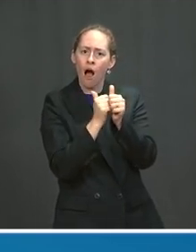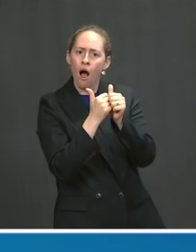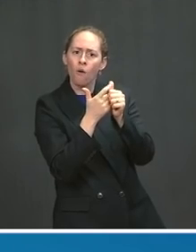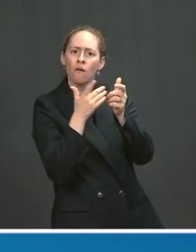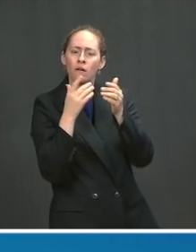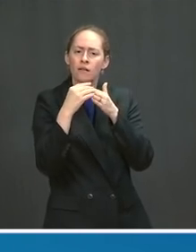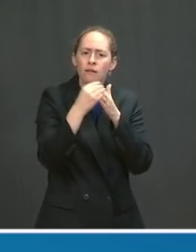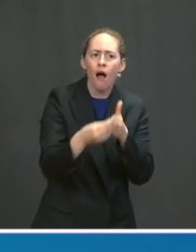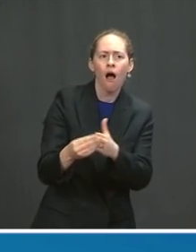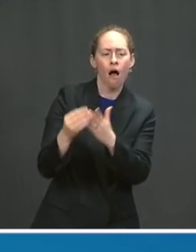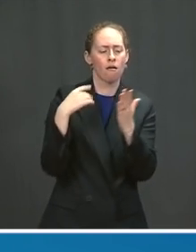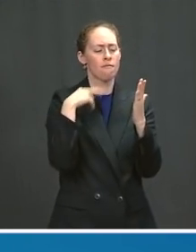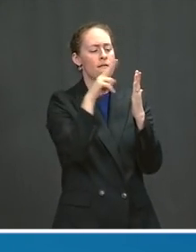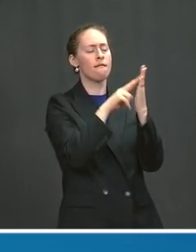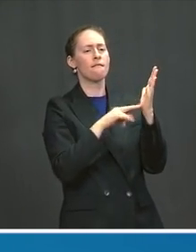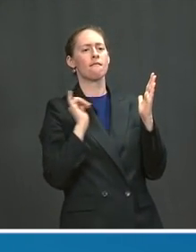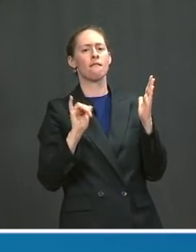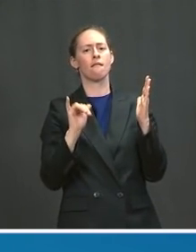It begins with three simple words,